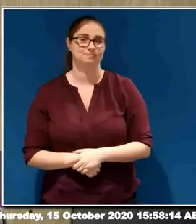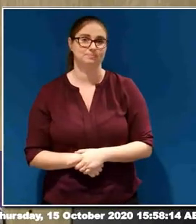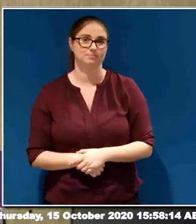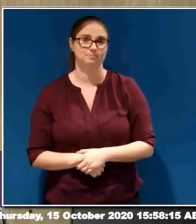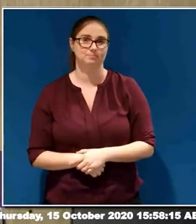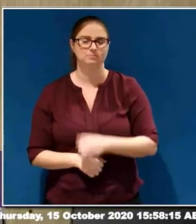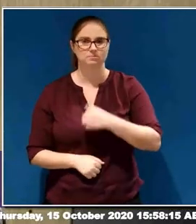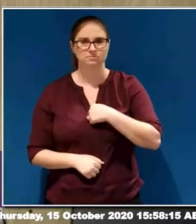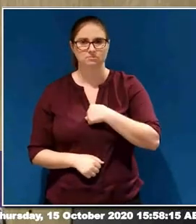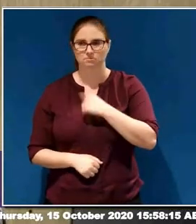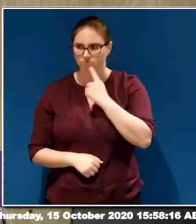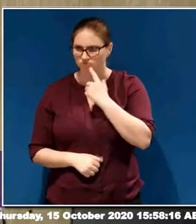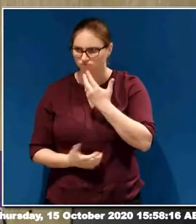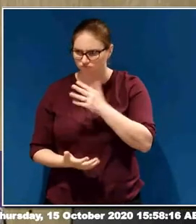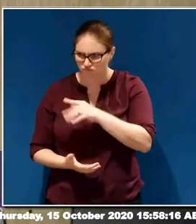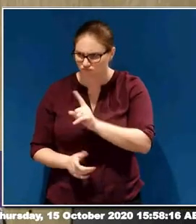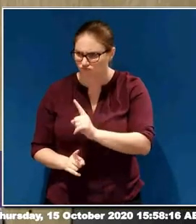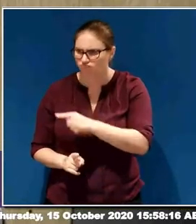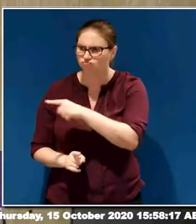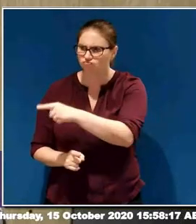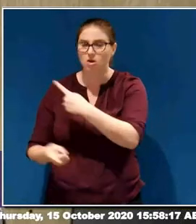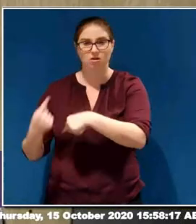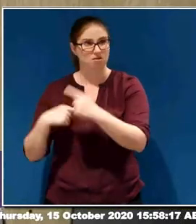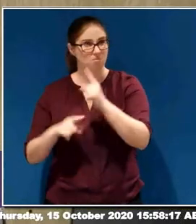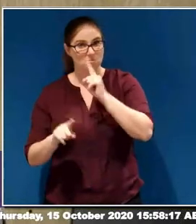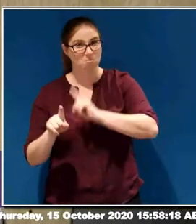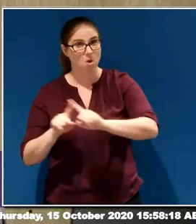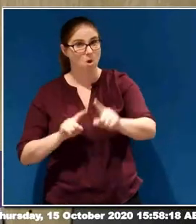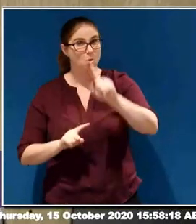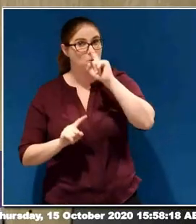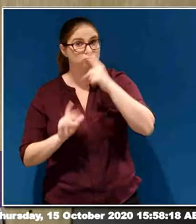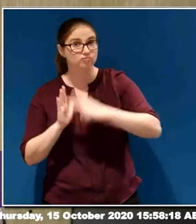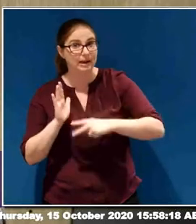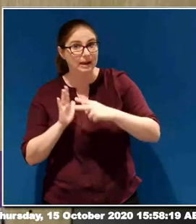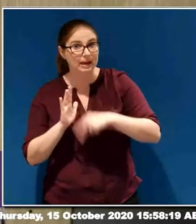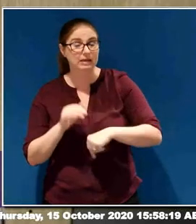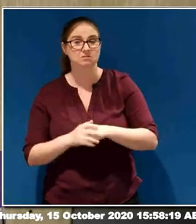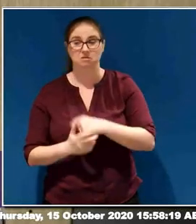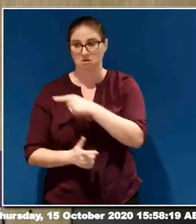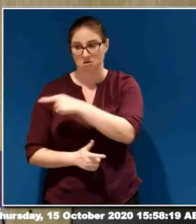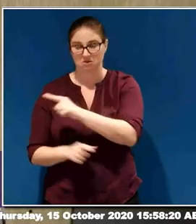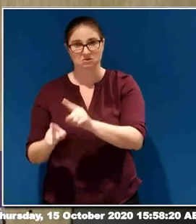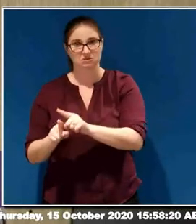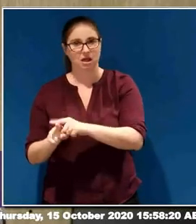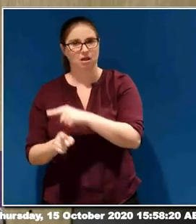for things like throwing a chair across a classroom because of frustration at not being able to read.